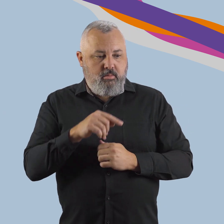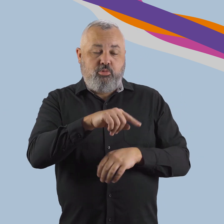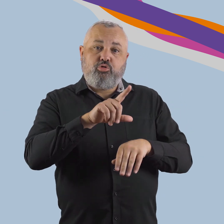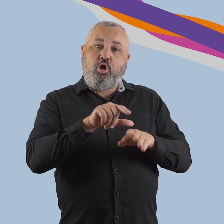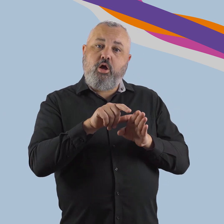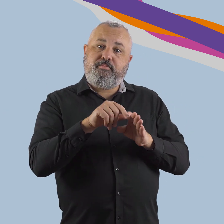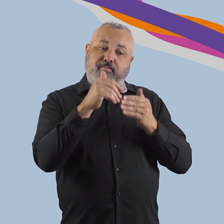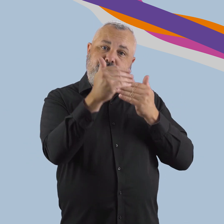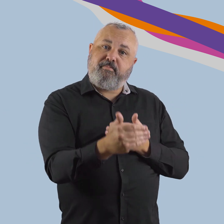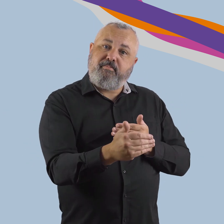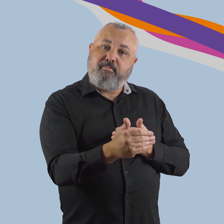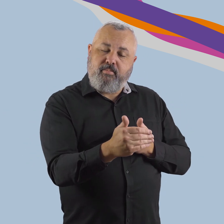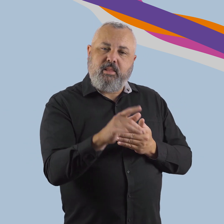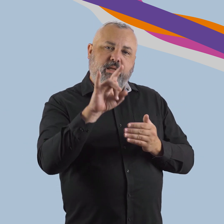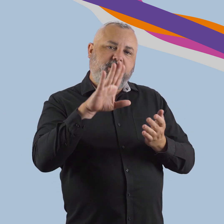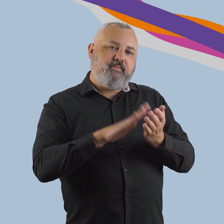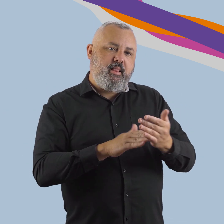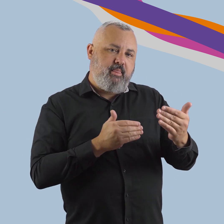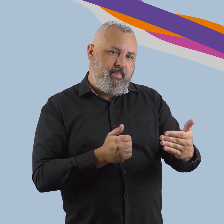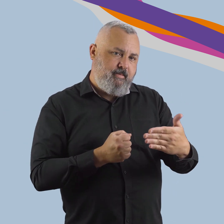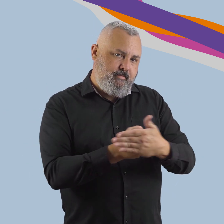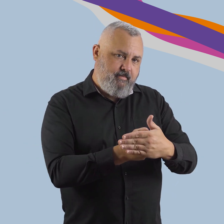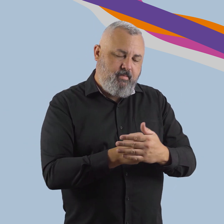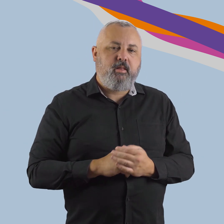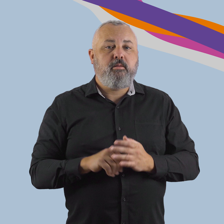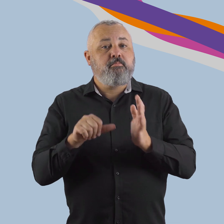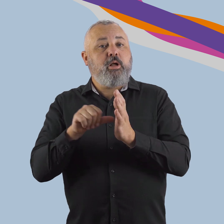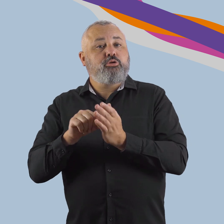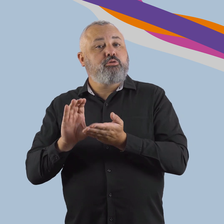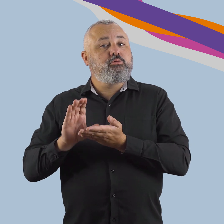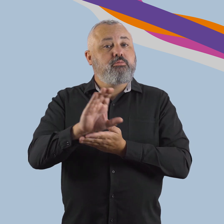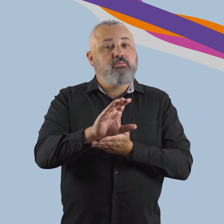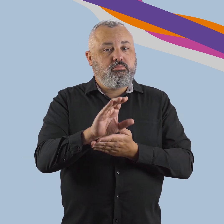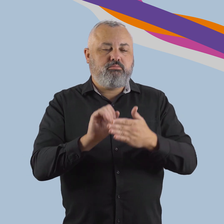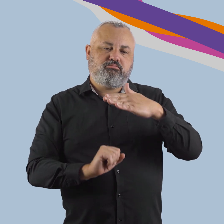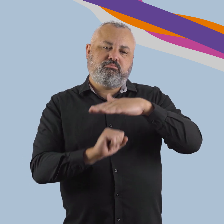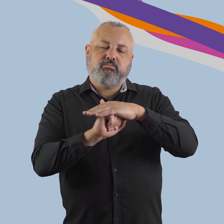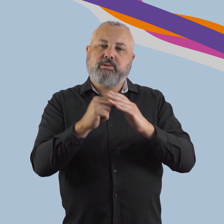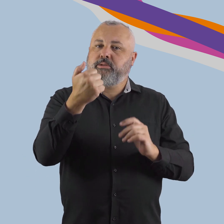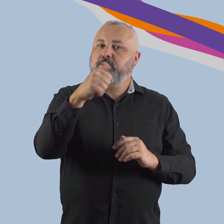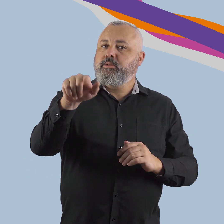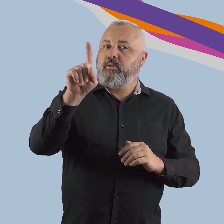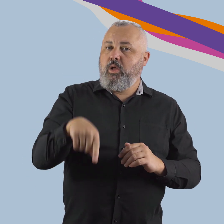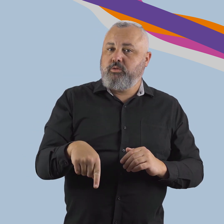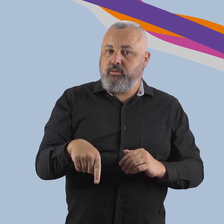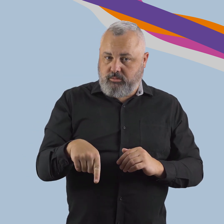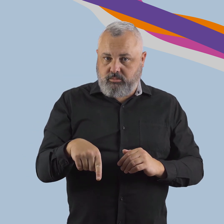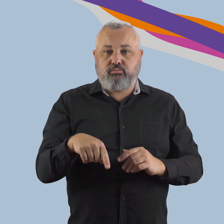Timeframe: up to ten months Budget: Up to $60,000.